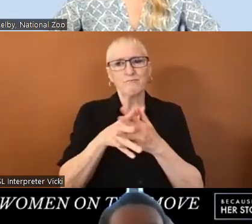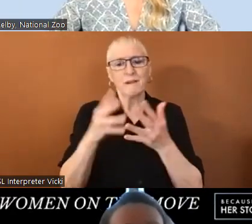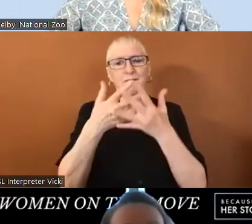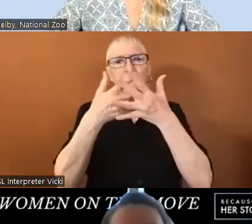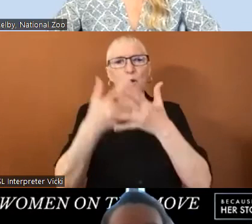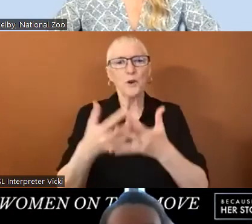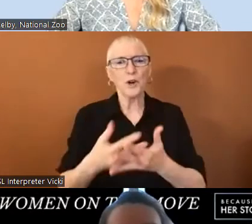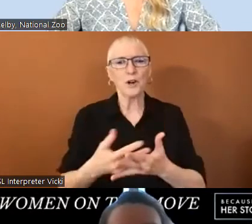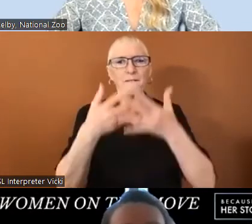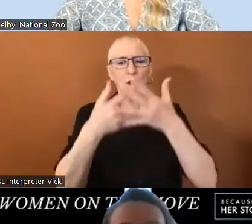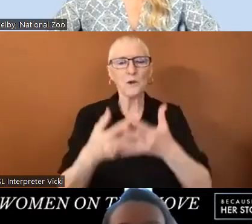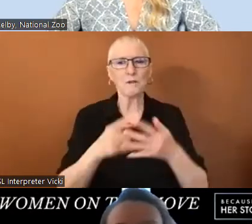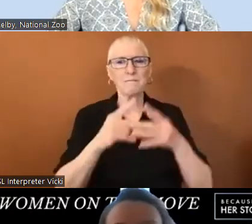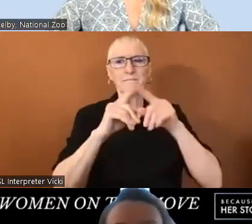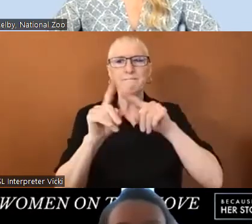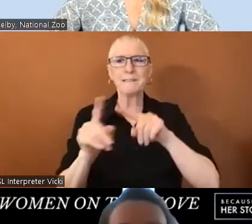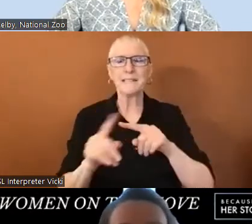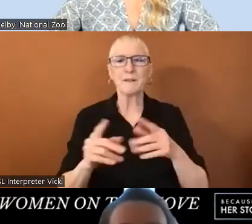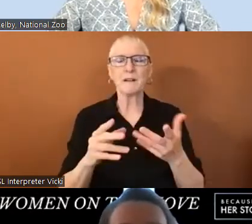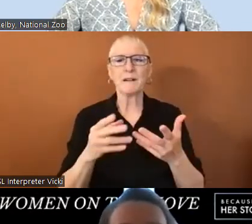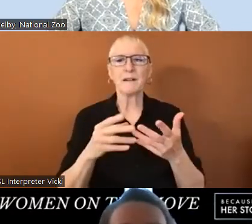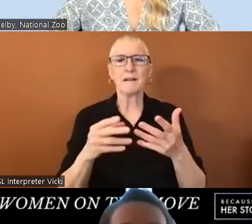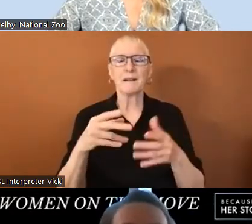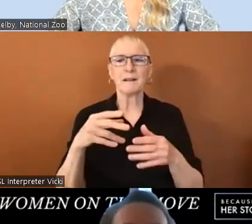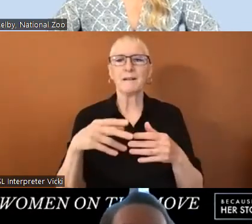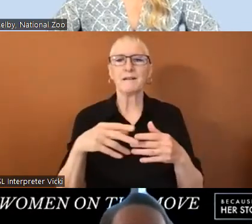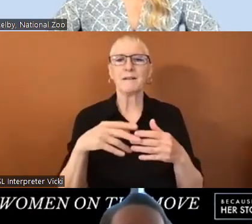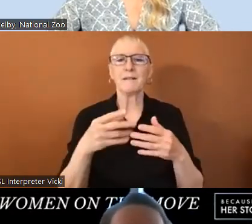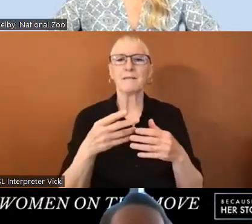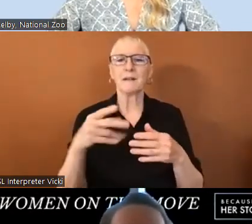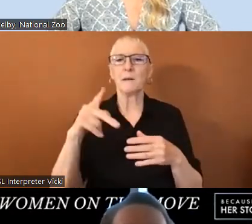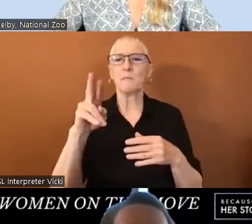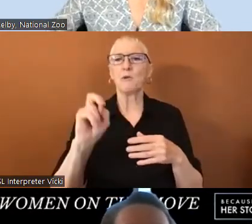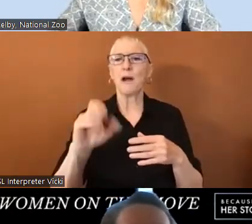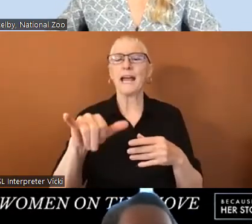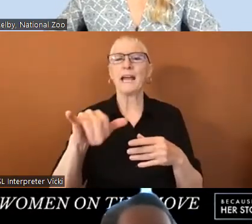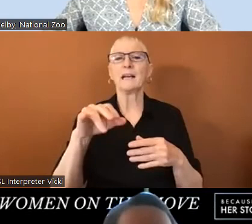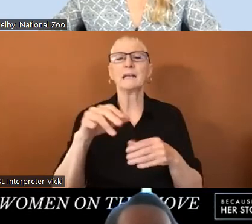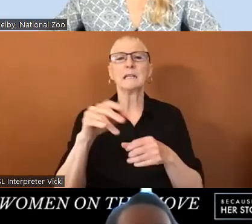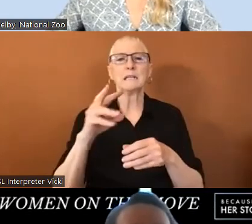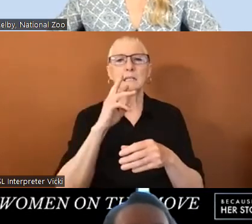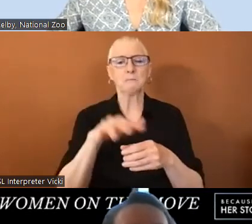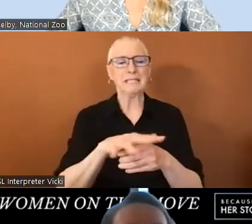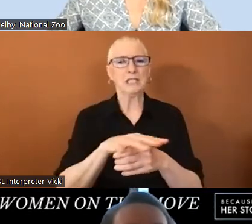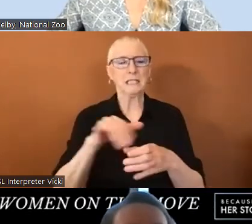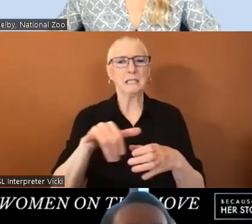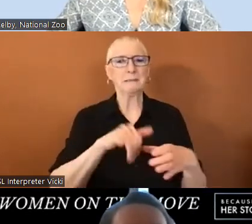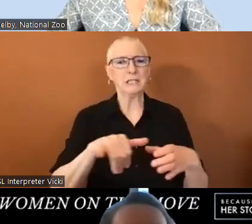to filter out that, um the prey species, um so basically you know, simply put, baleens...